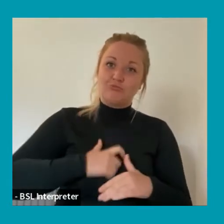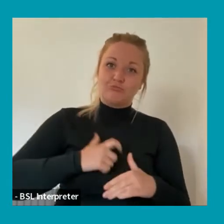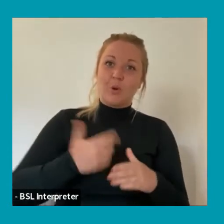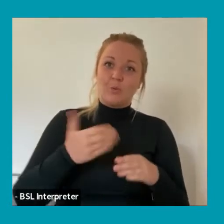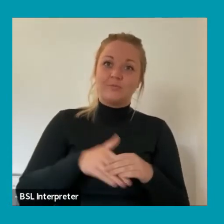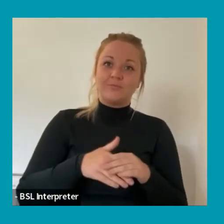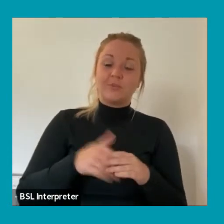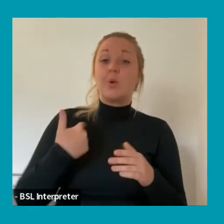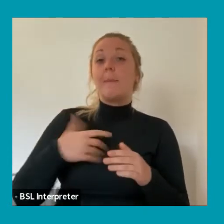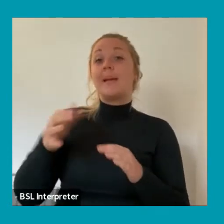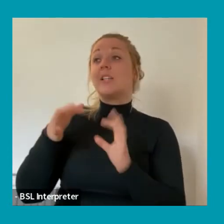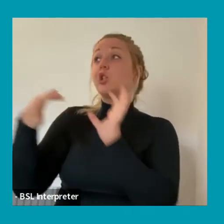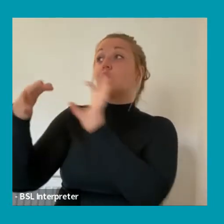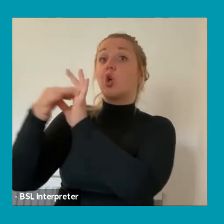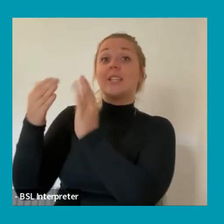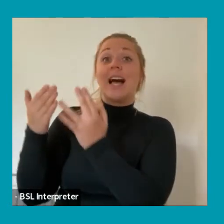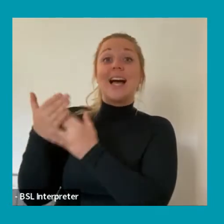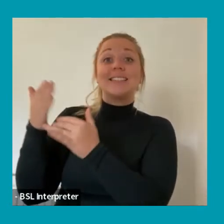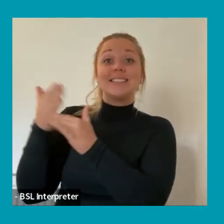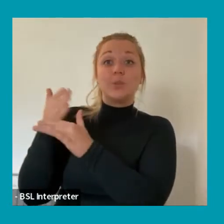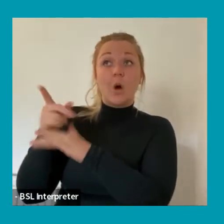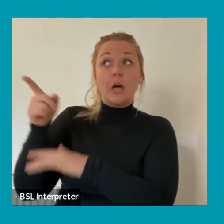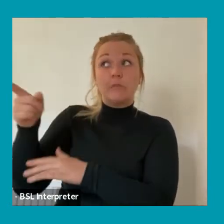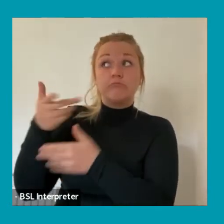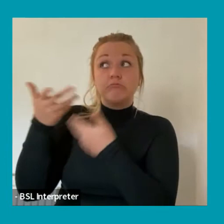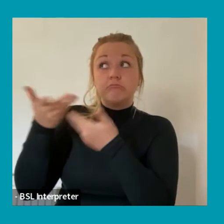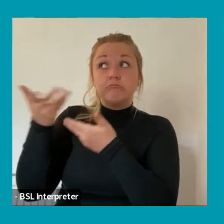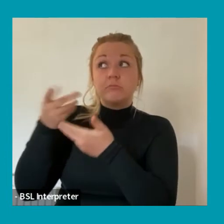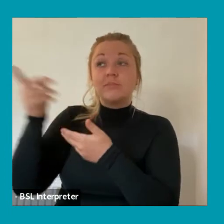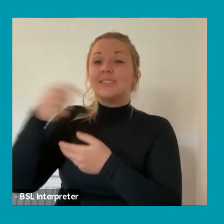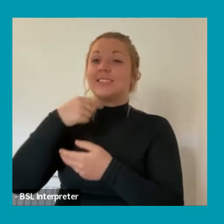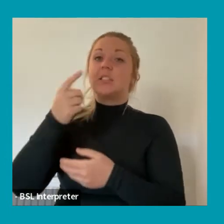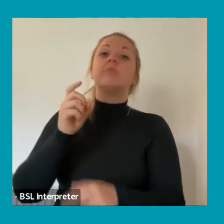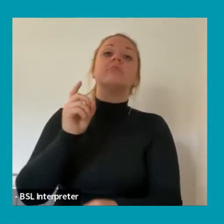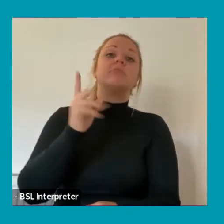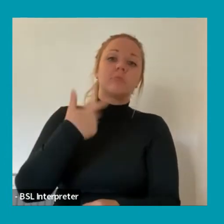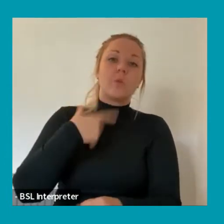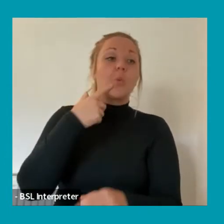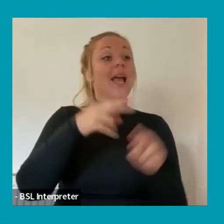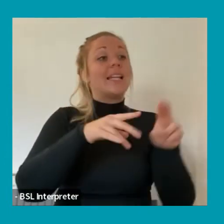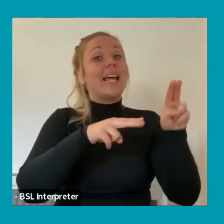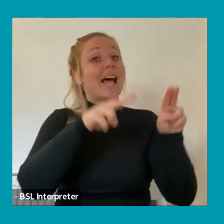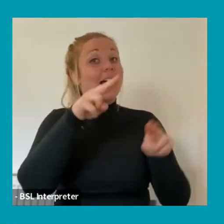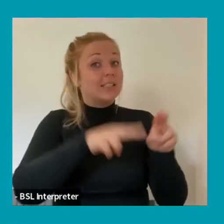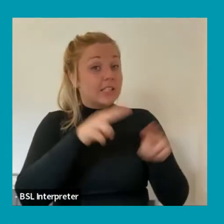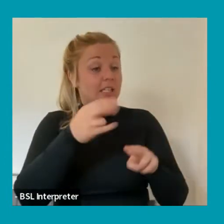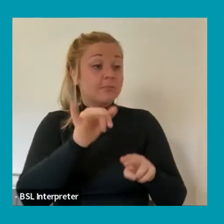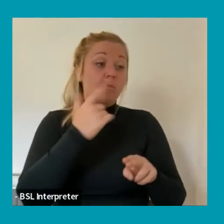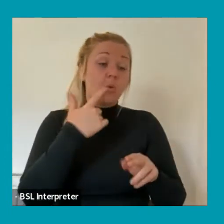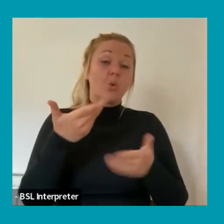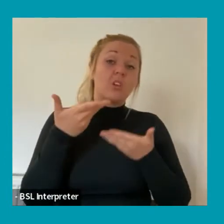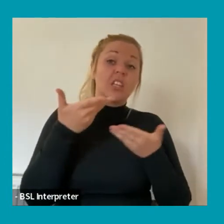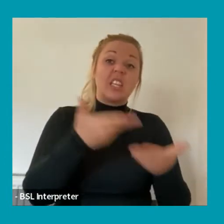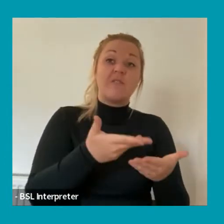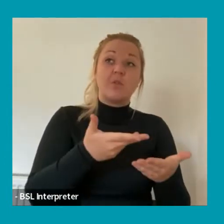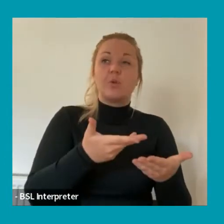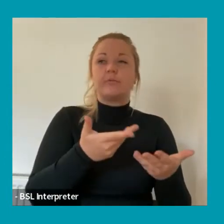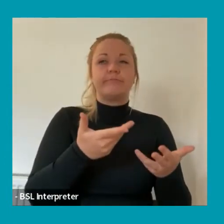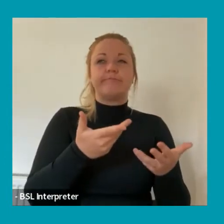They say yes, well we can assess you whether we can give you an adaptation to this clutch sort of thing.